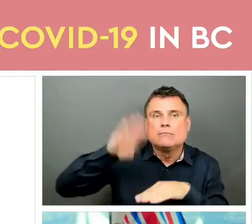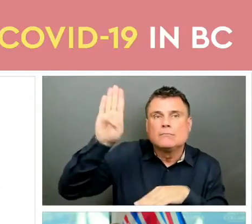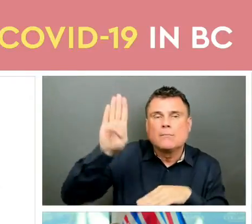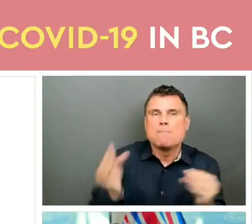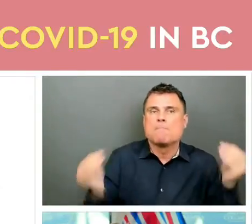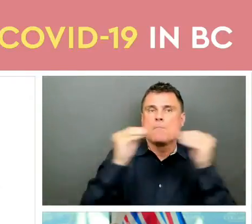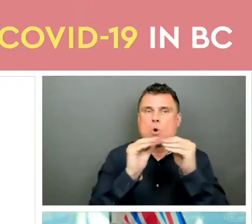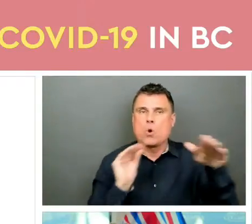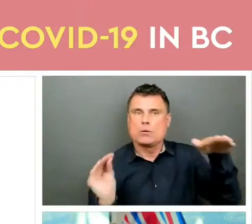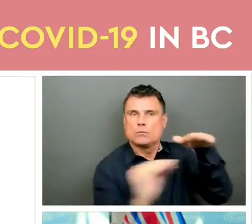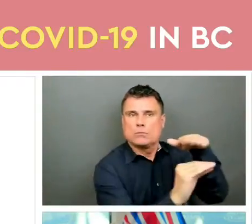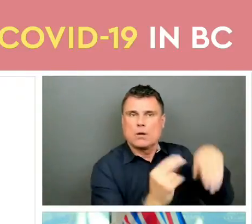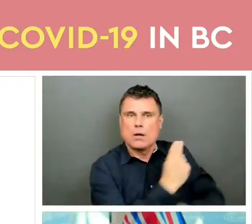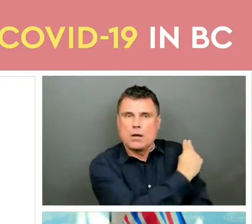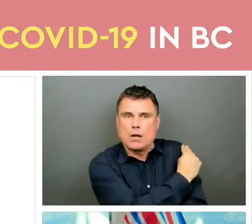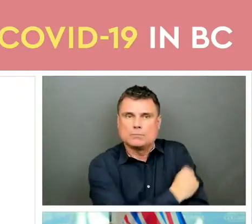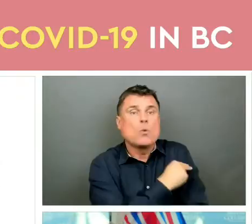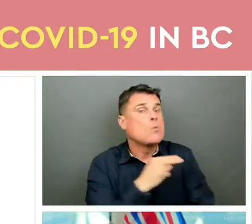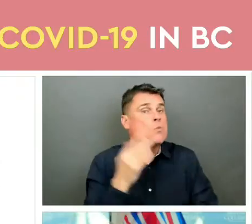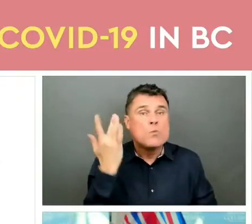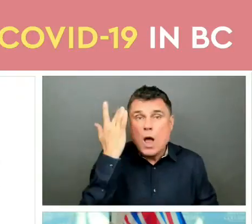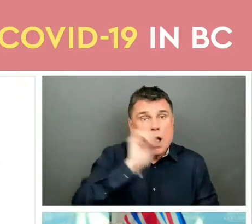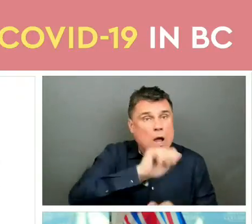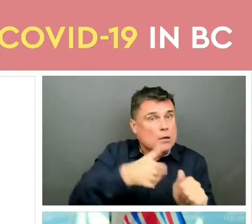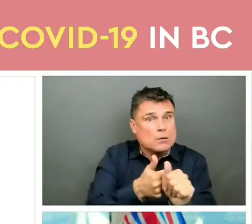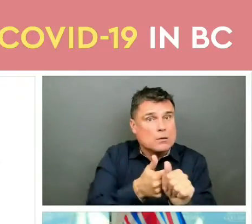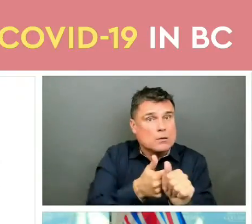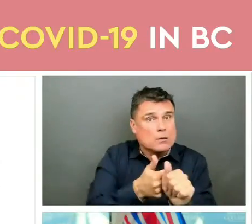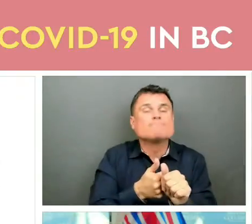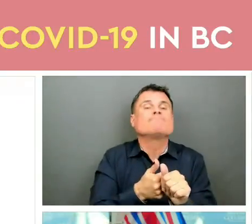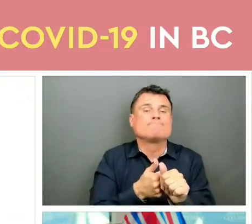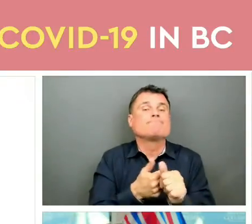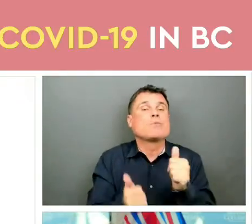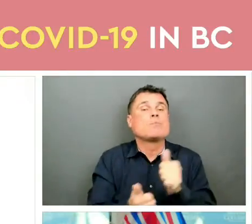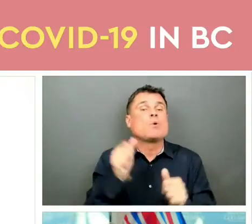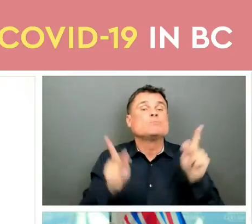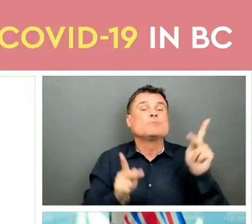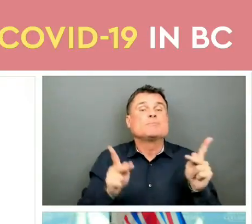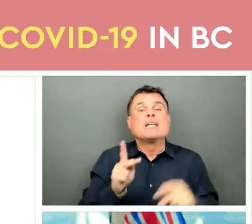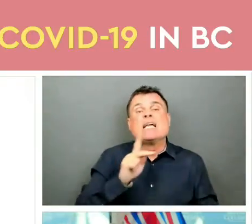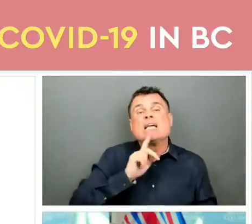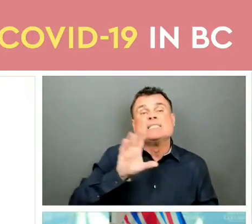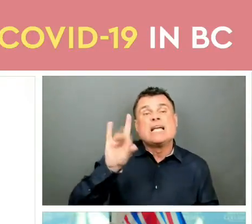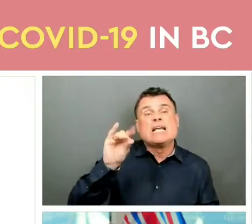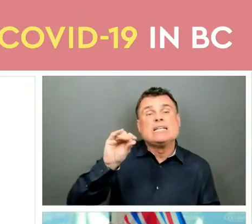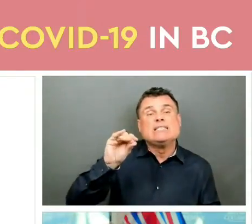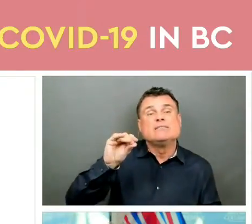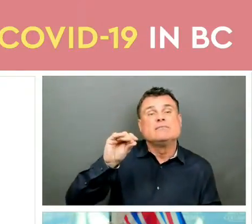most of the people over age 80 who were infected